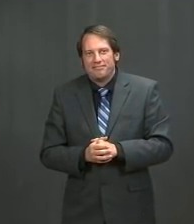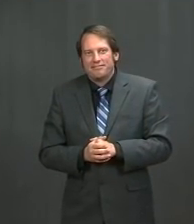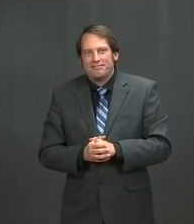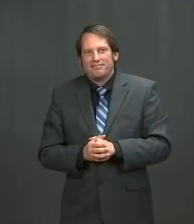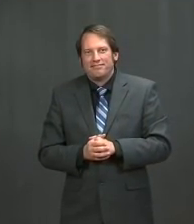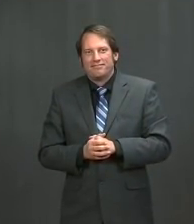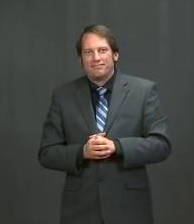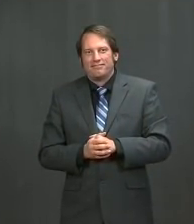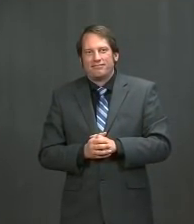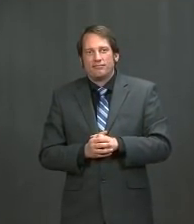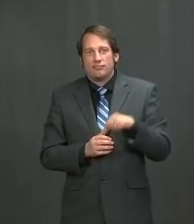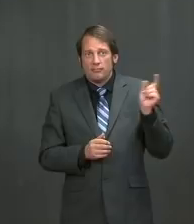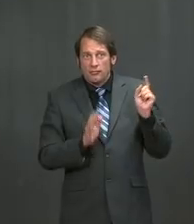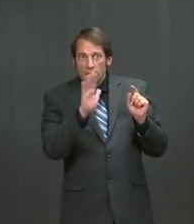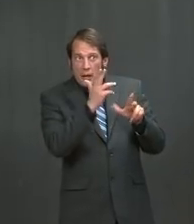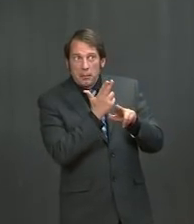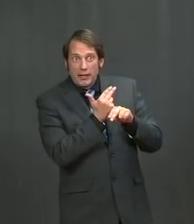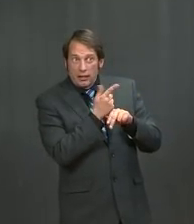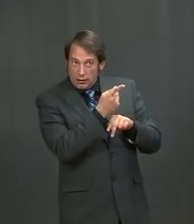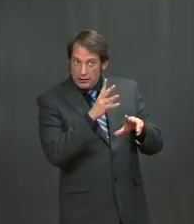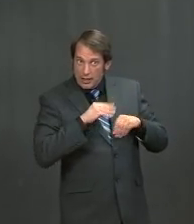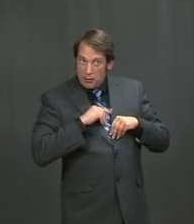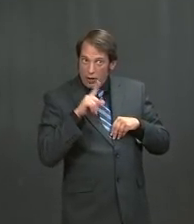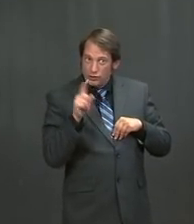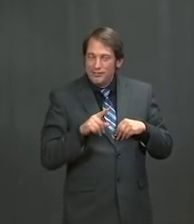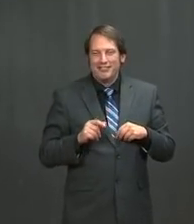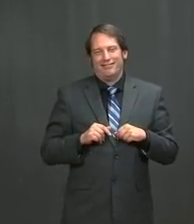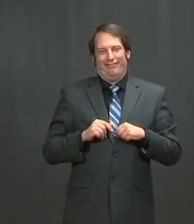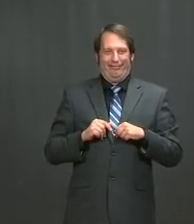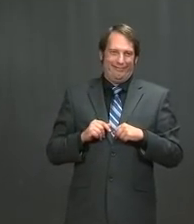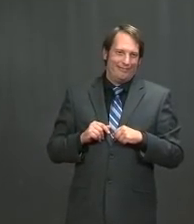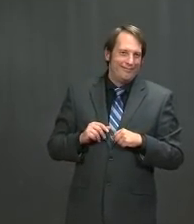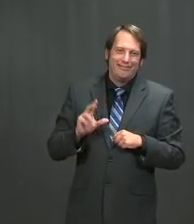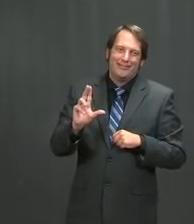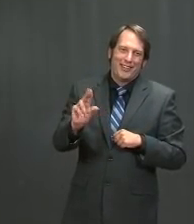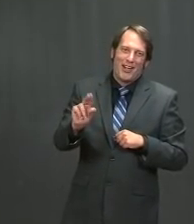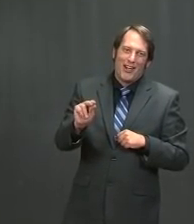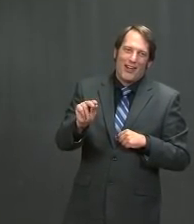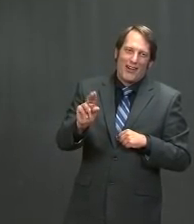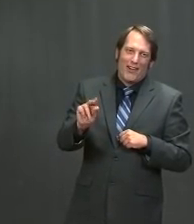Ms. Psaki: Not today, but we'll invite the bunny back for a future briefing, as always. But the bunny is wearing a mask.